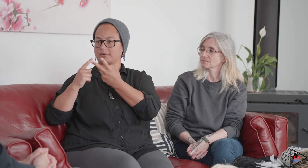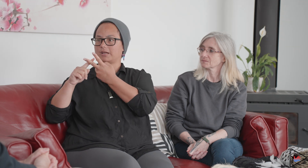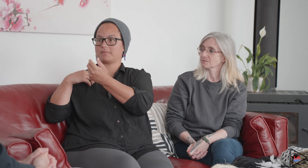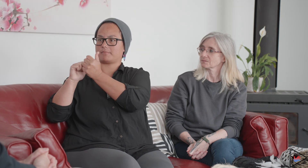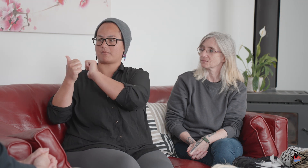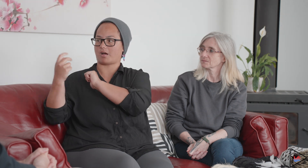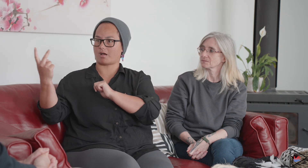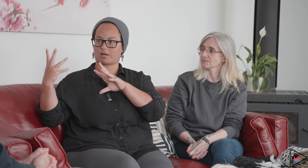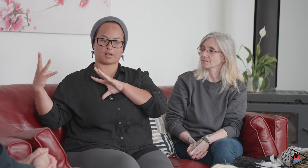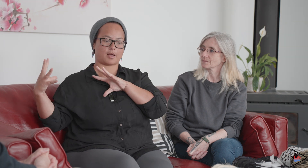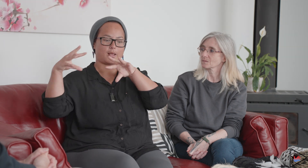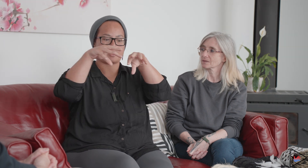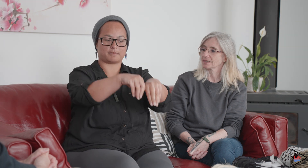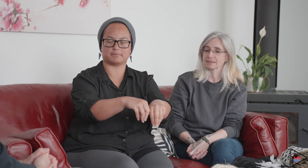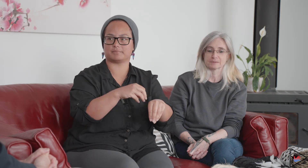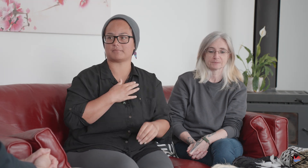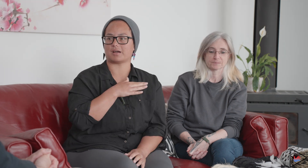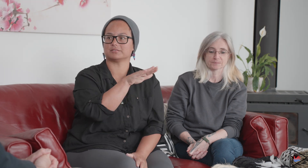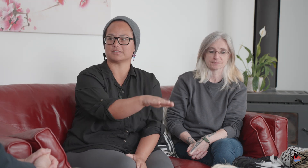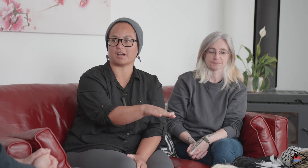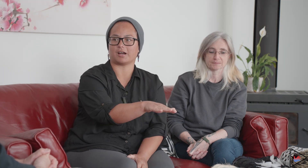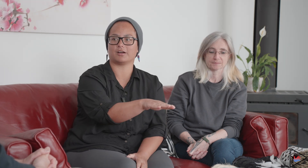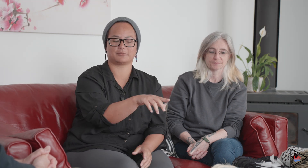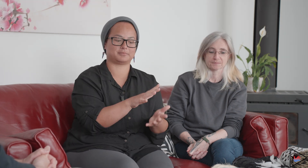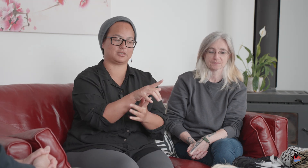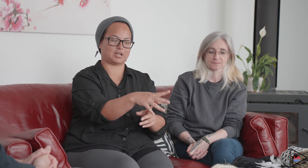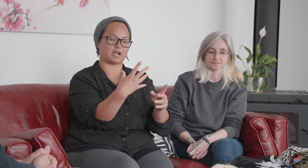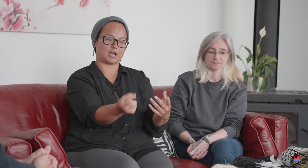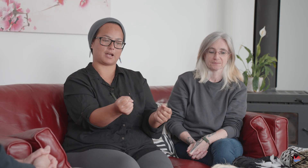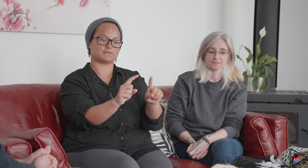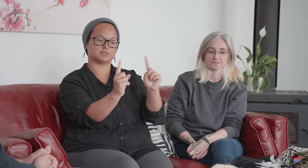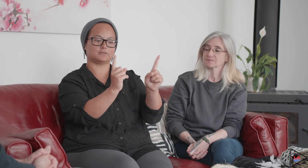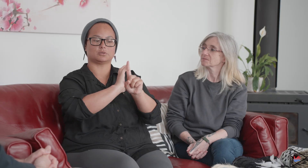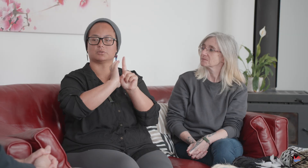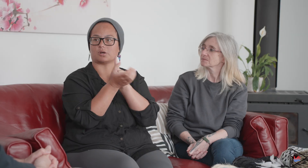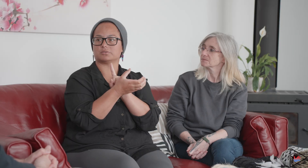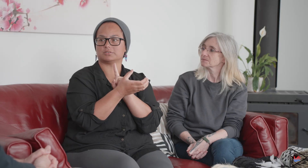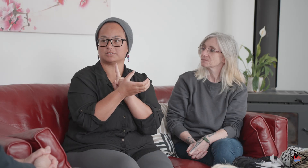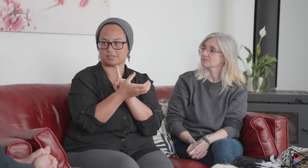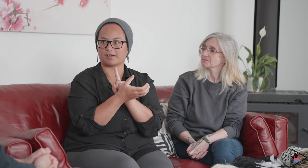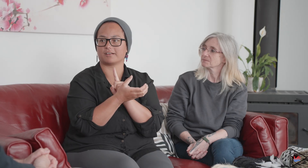from dark and light colours and that represents my family and my family and my partner and what